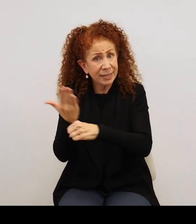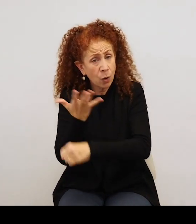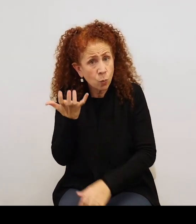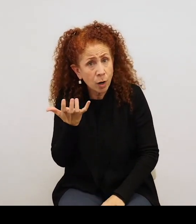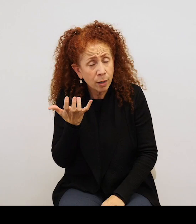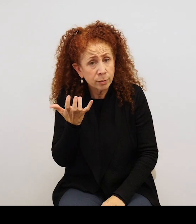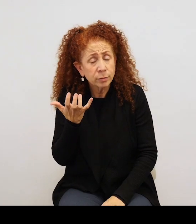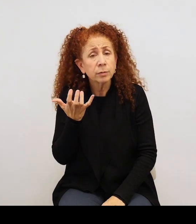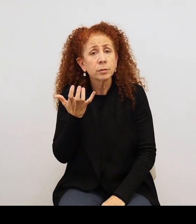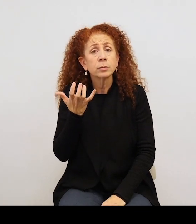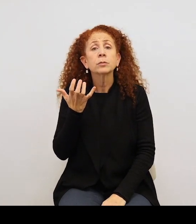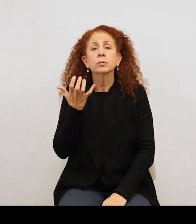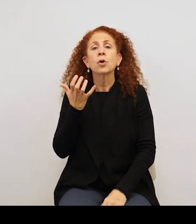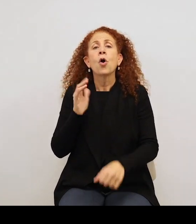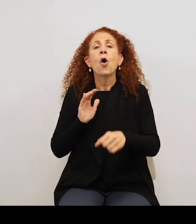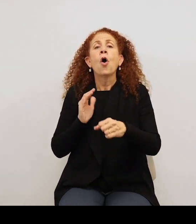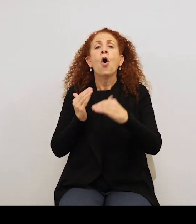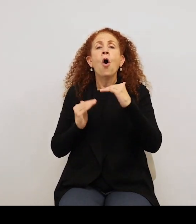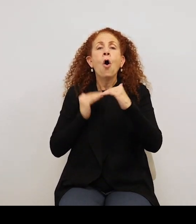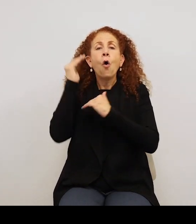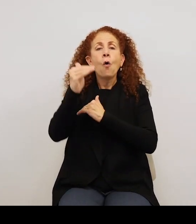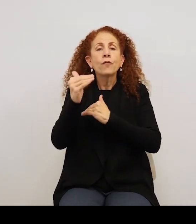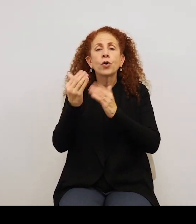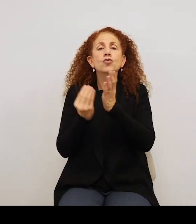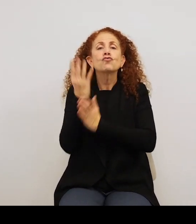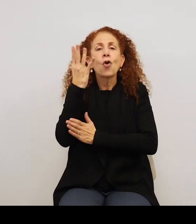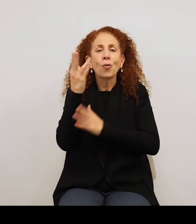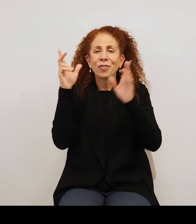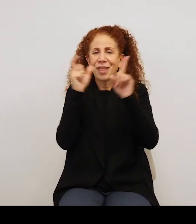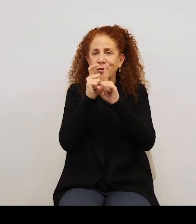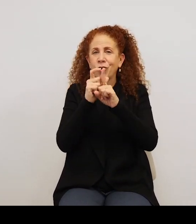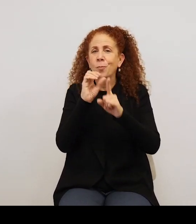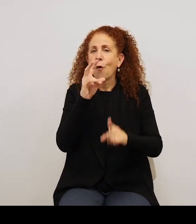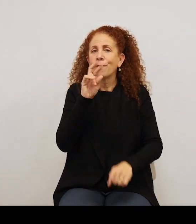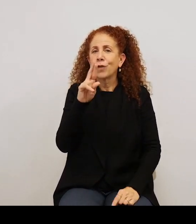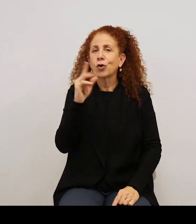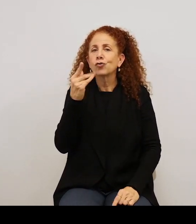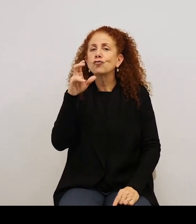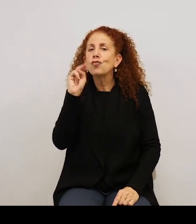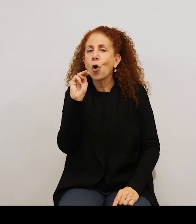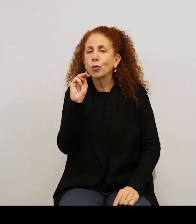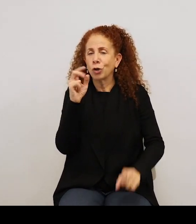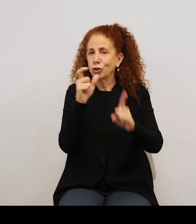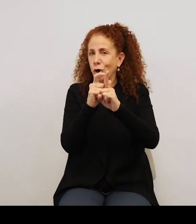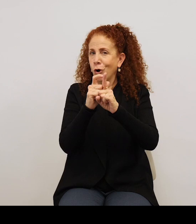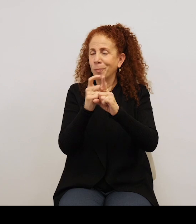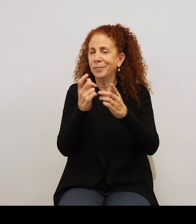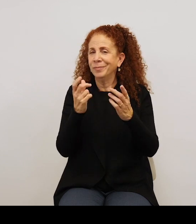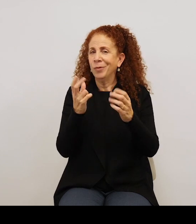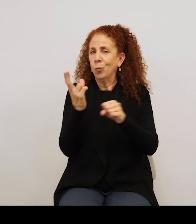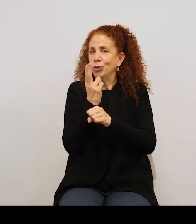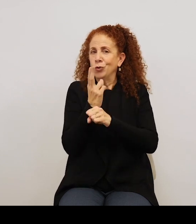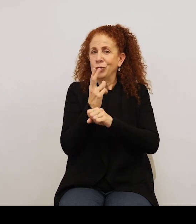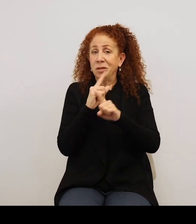I mean, overgrown is a word that we use when any place is built up, overgrown. Maybe somebody thinks it's overgrown,